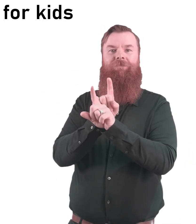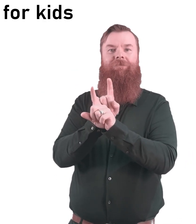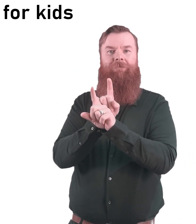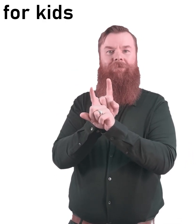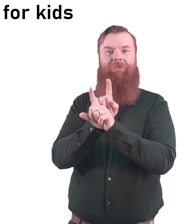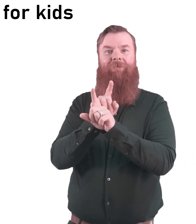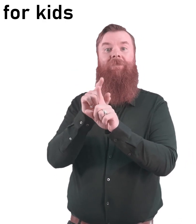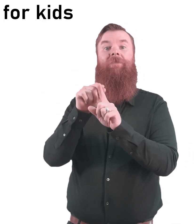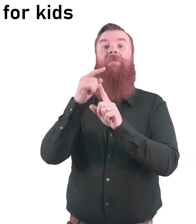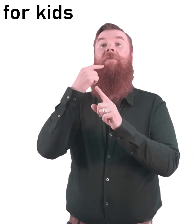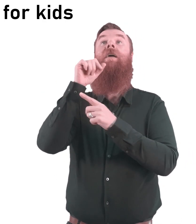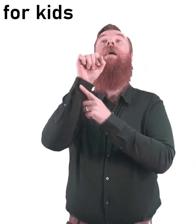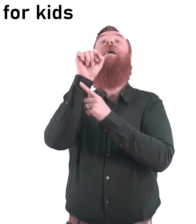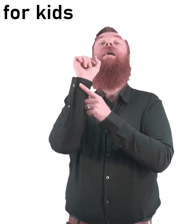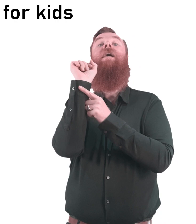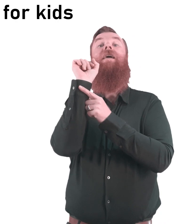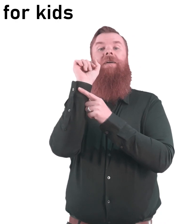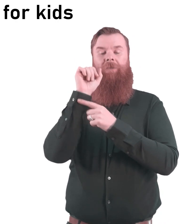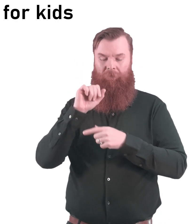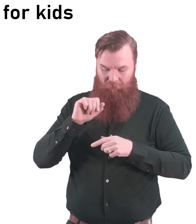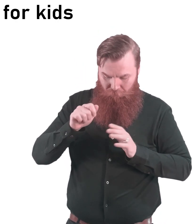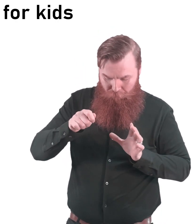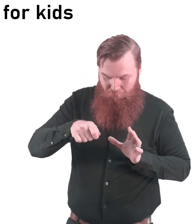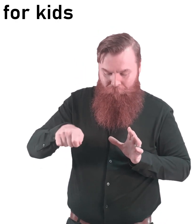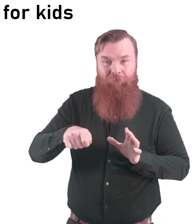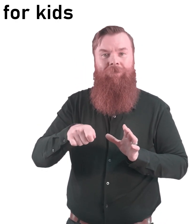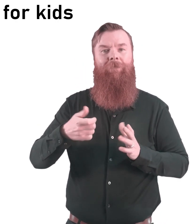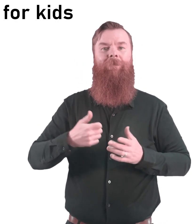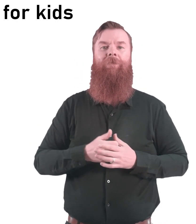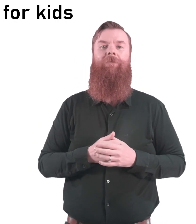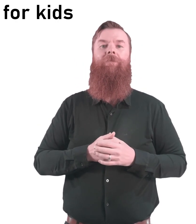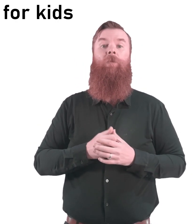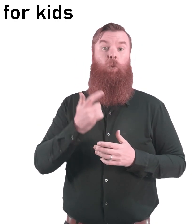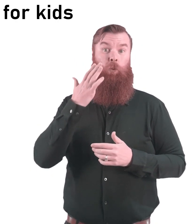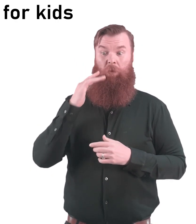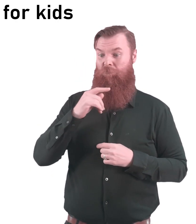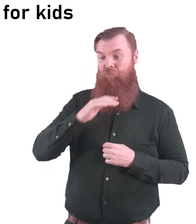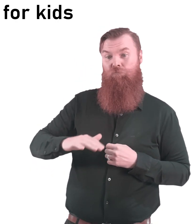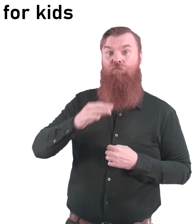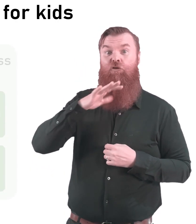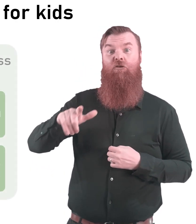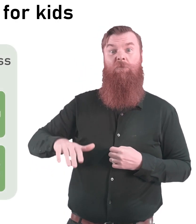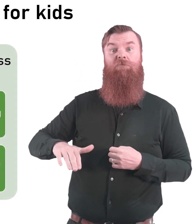You can also try standing behind your child with their head tilted slightly back.